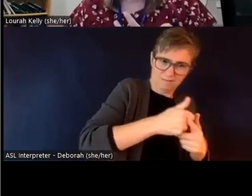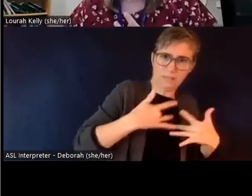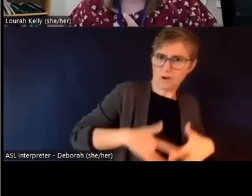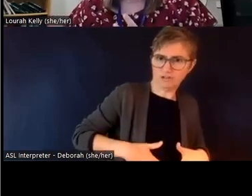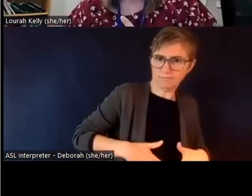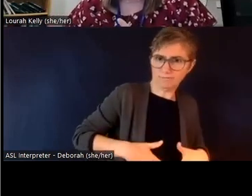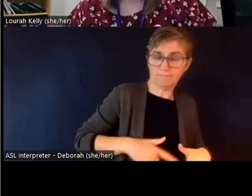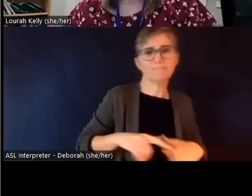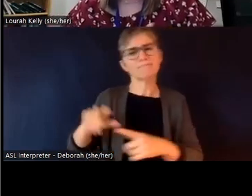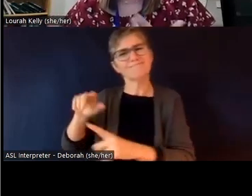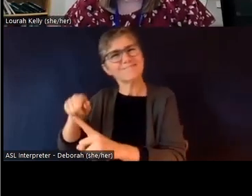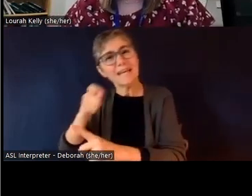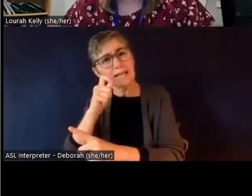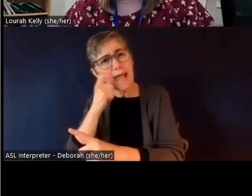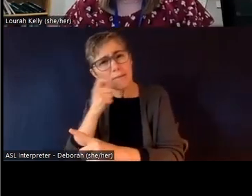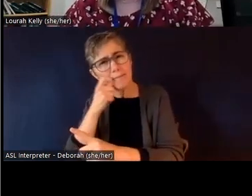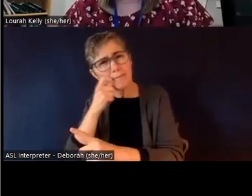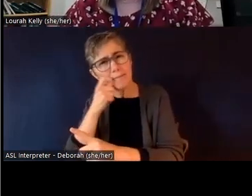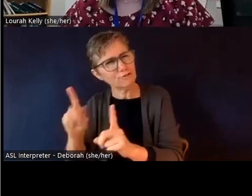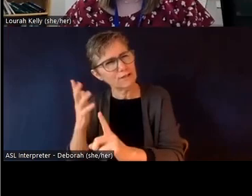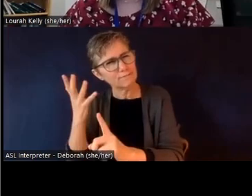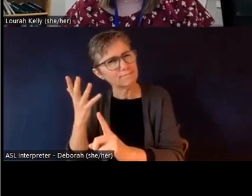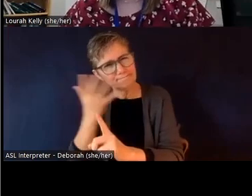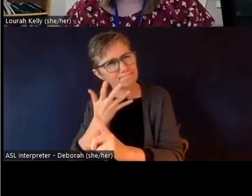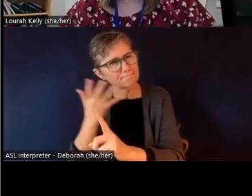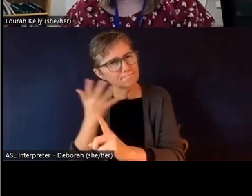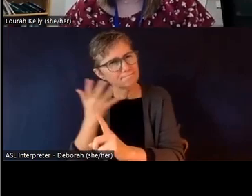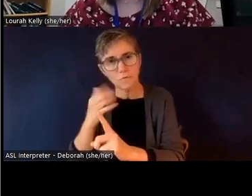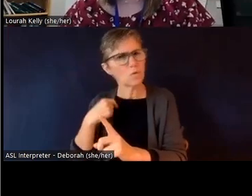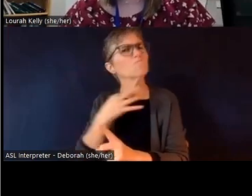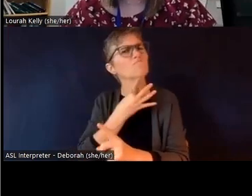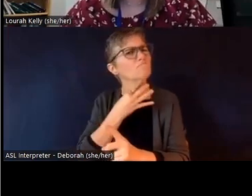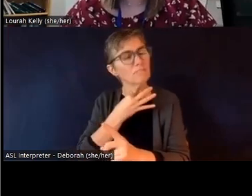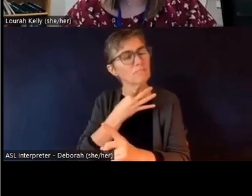we are wondering, are men in emerging adults still more likely to have co-occurring cannabis use